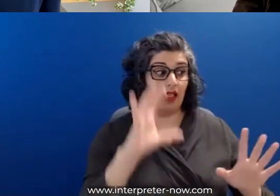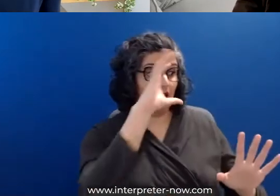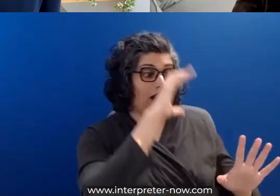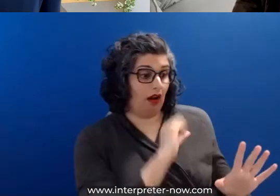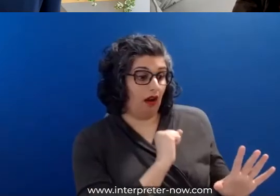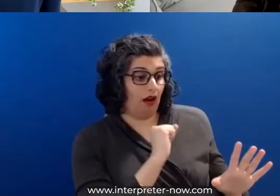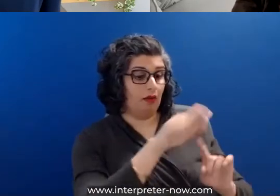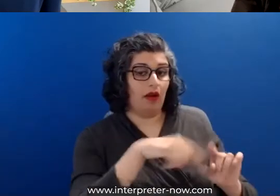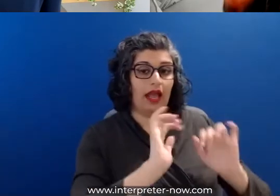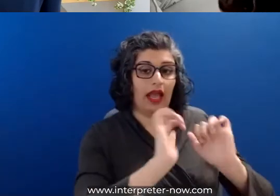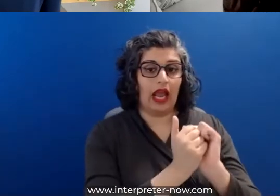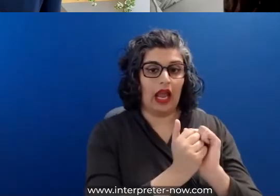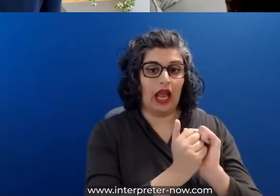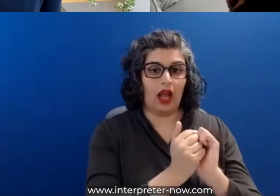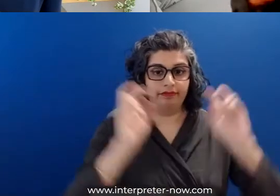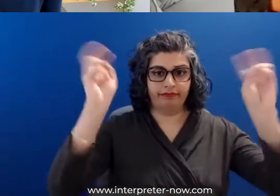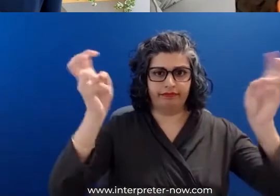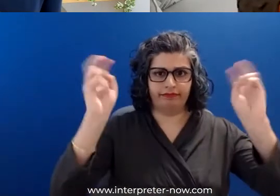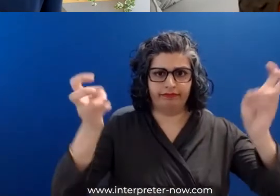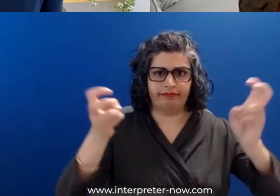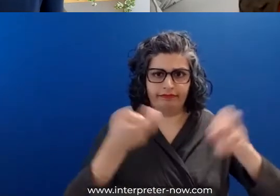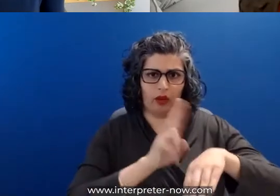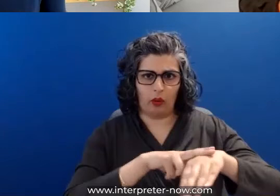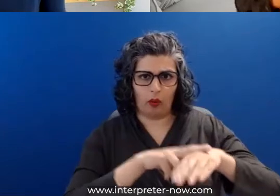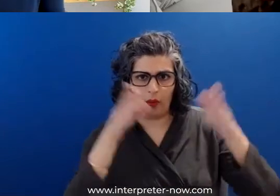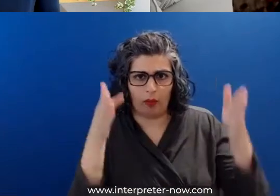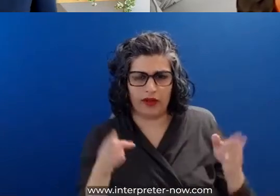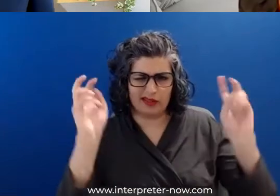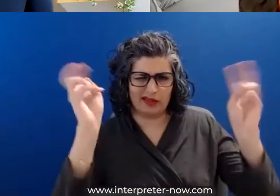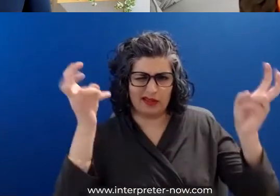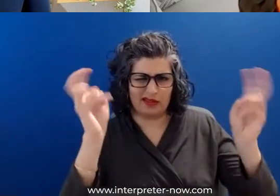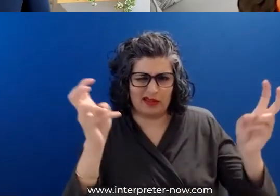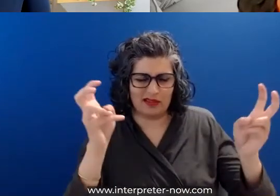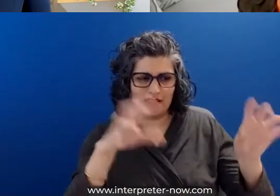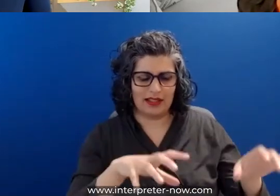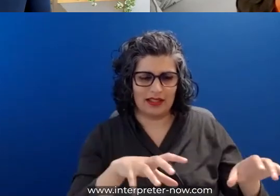a "normal" person takes a test.